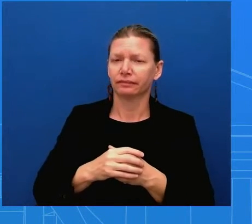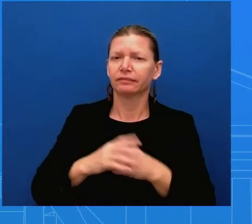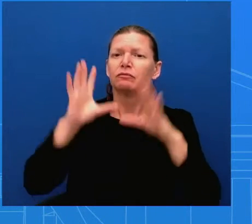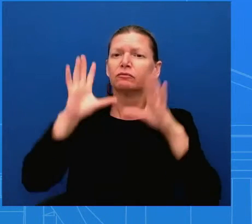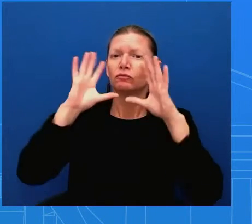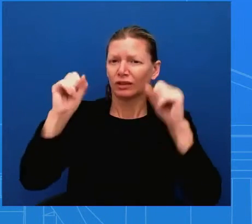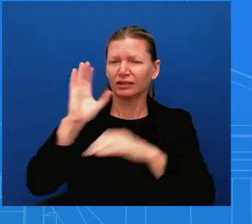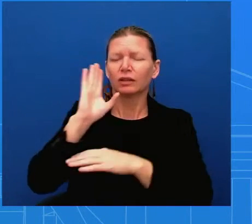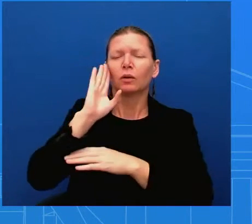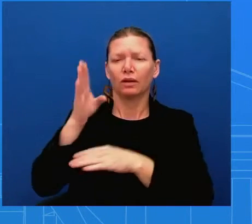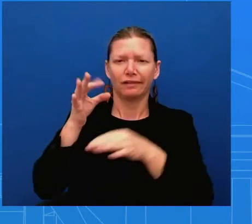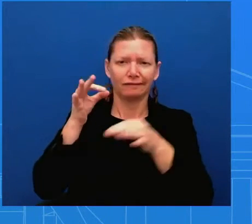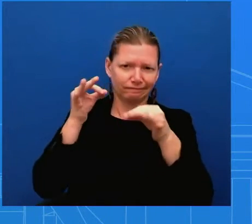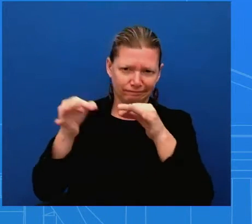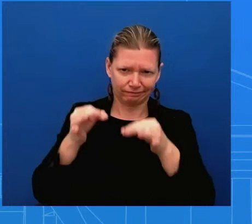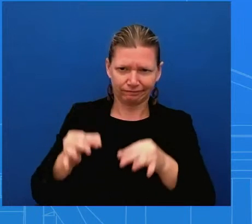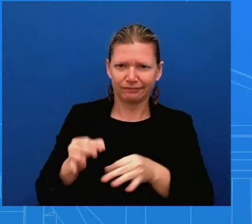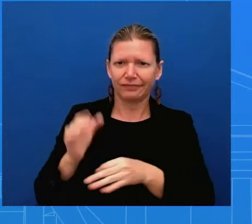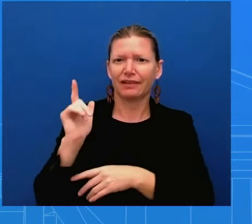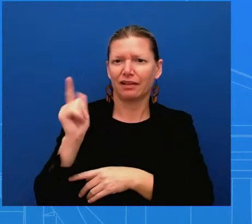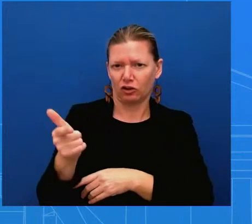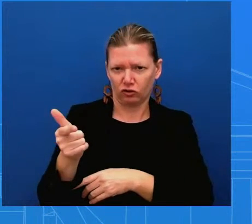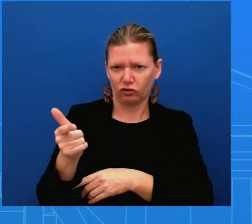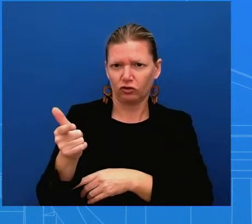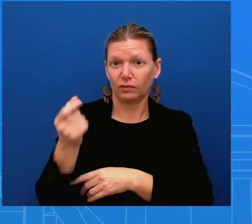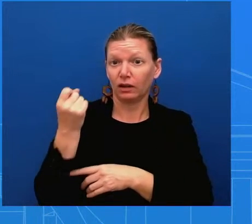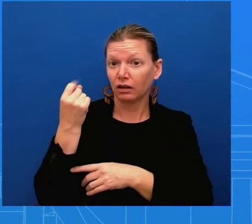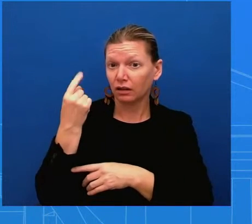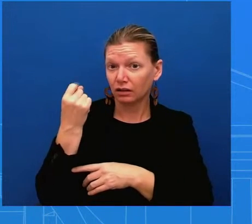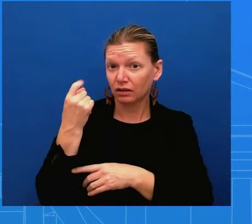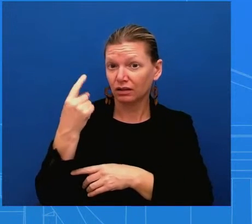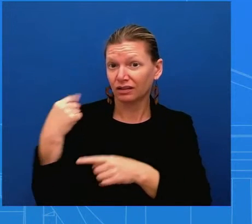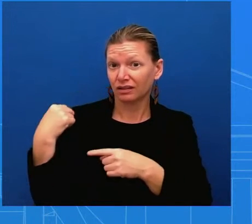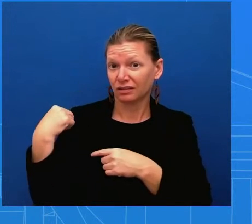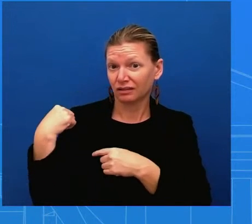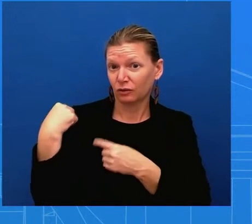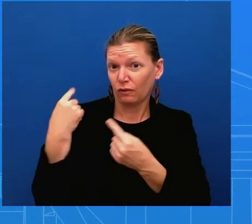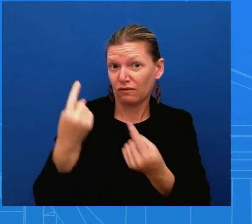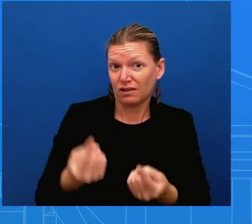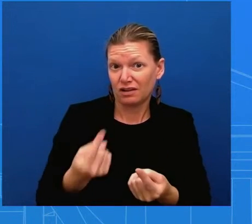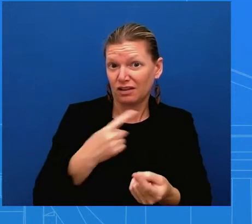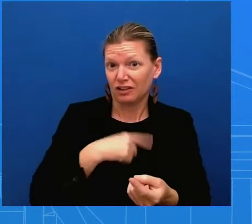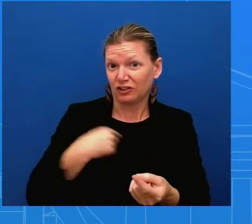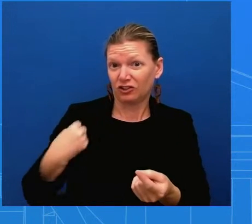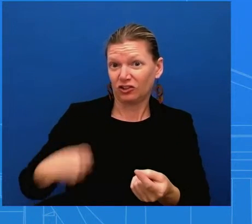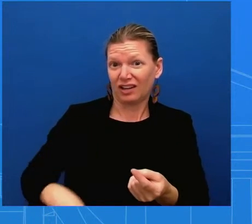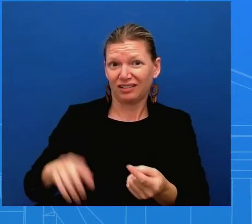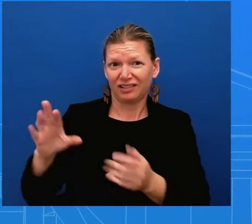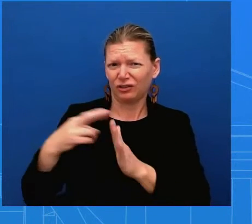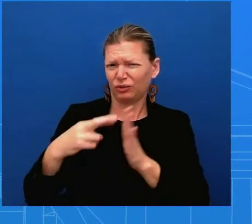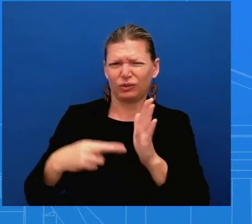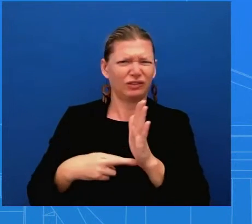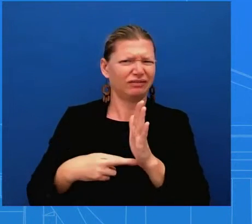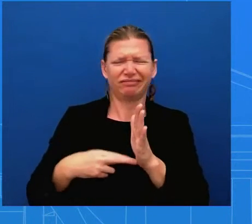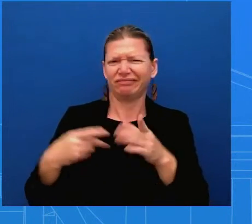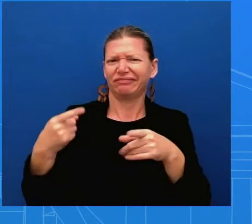they've played by a different set of rules. And this is what we know to be -- to be clear. And it has been unfair and anticompetitive economic practices.